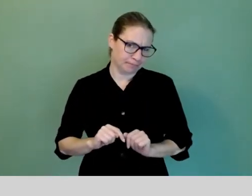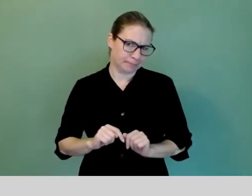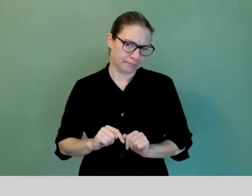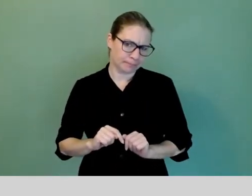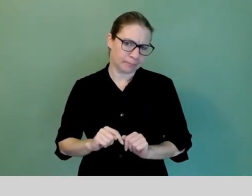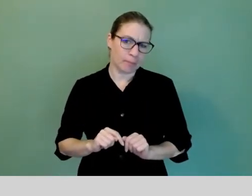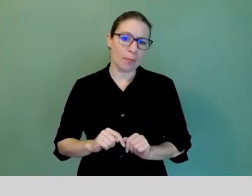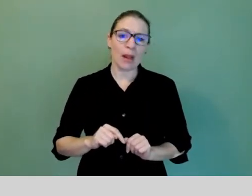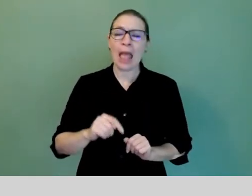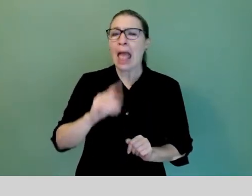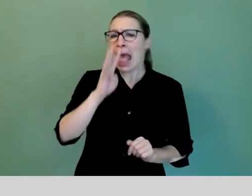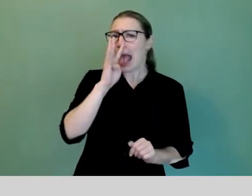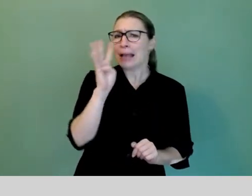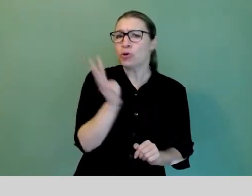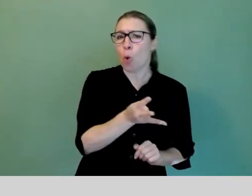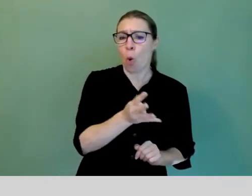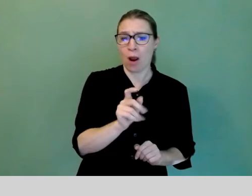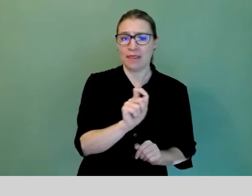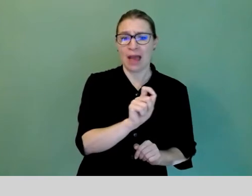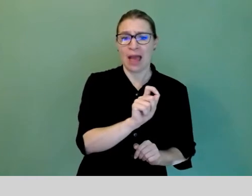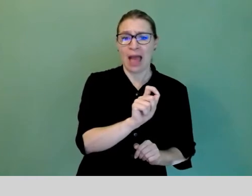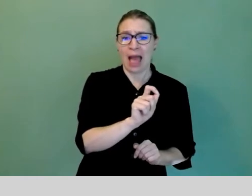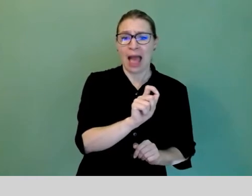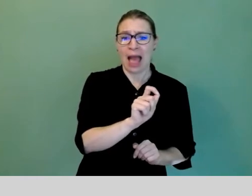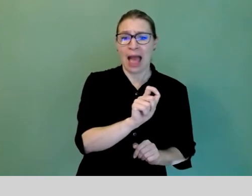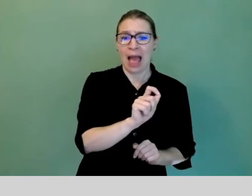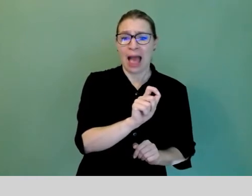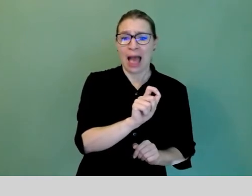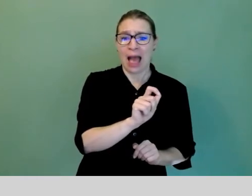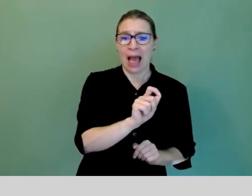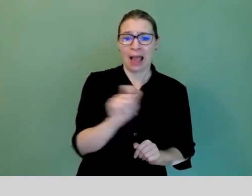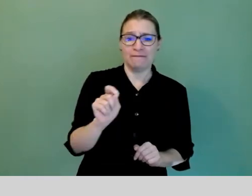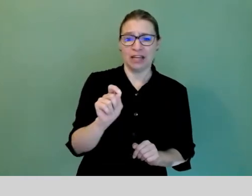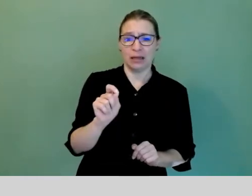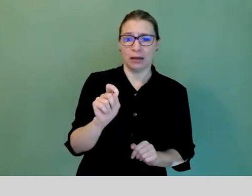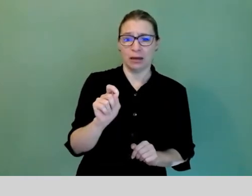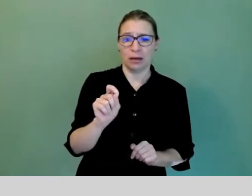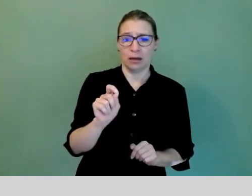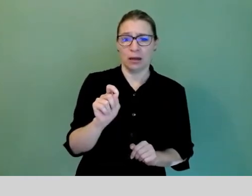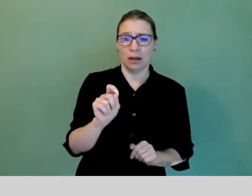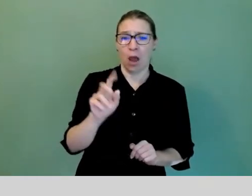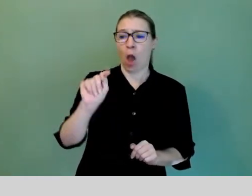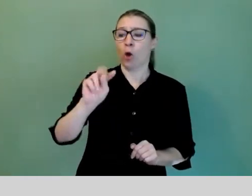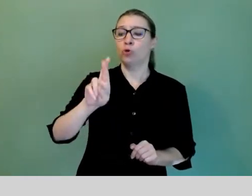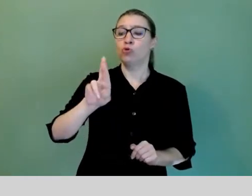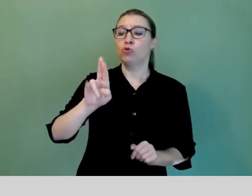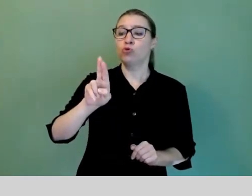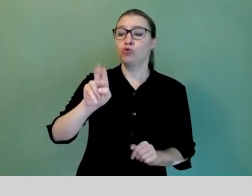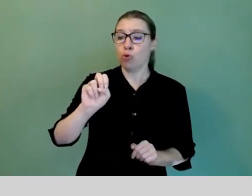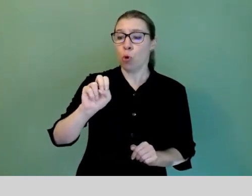Let's ignore the hyphen between True and ish for the moment and just try to create a value called trueish